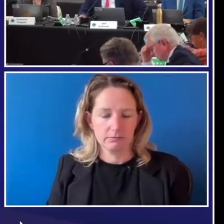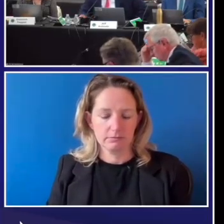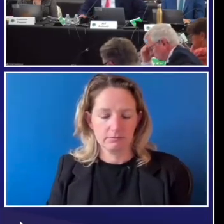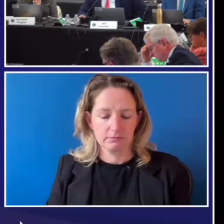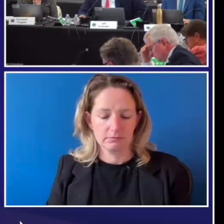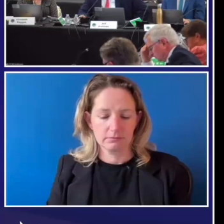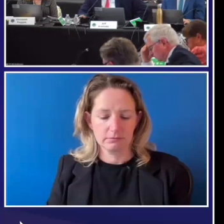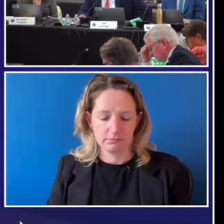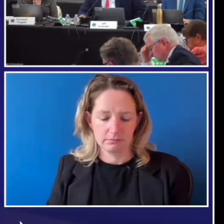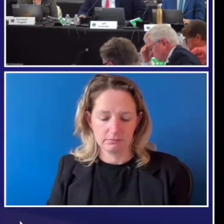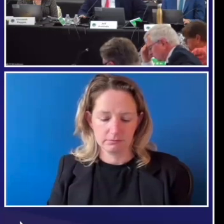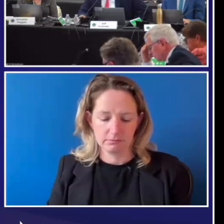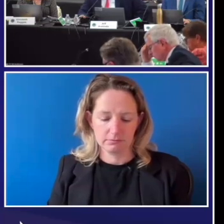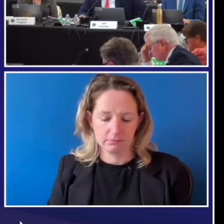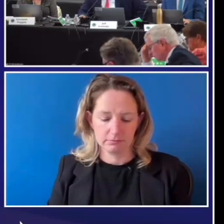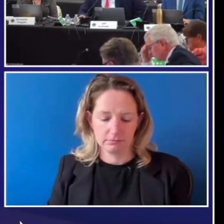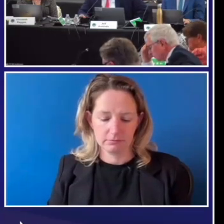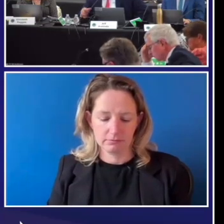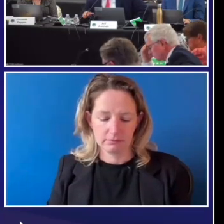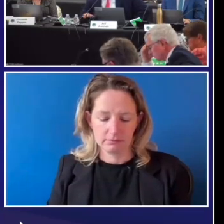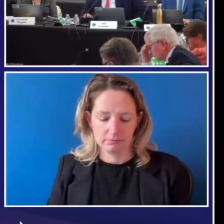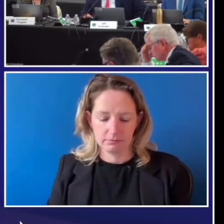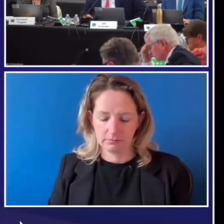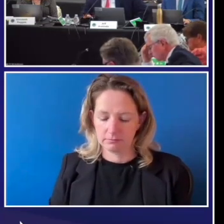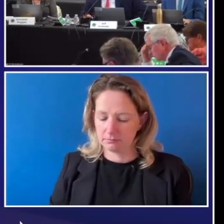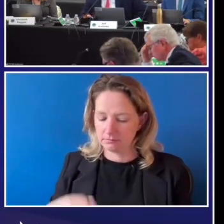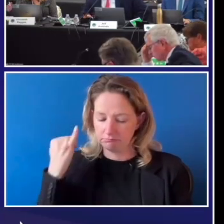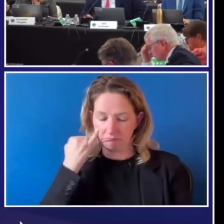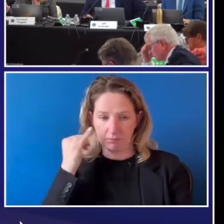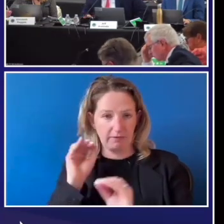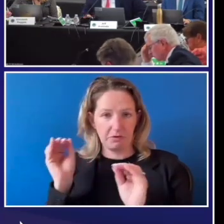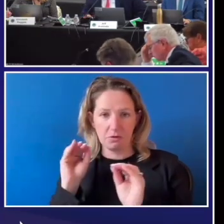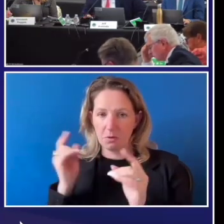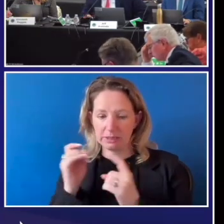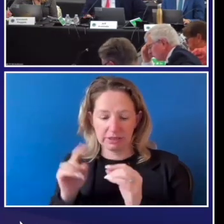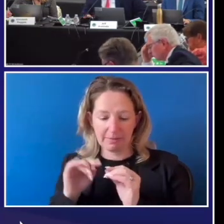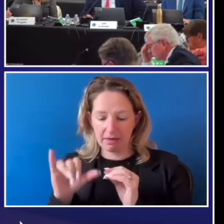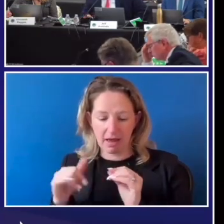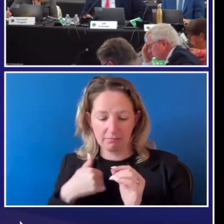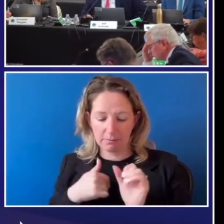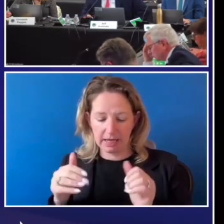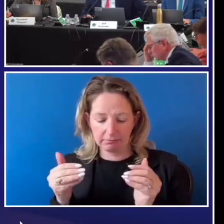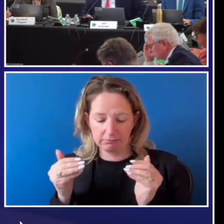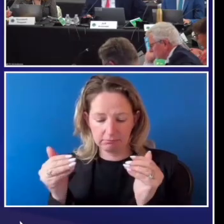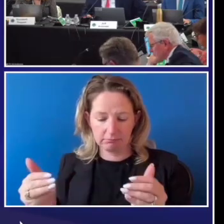Um, And if there are no questions on that, we can jump to page 15,